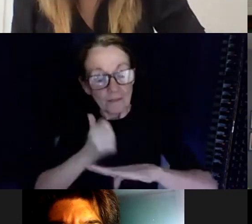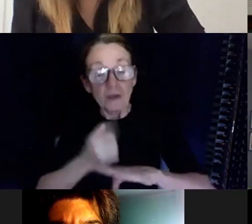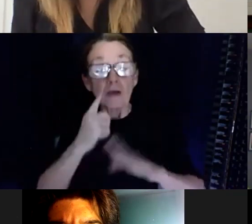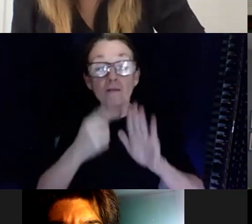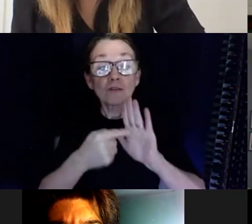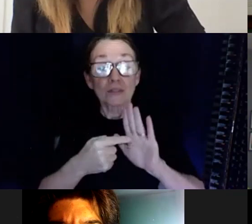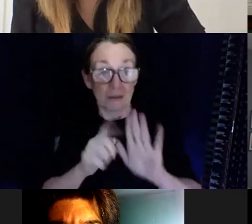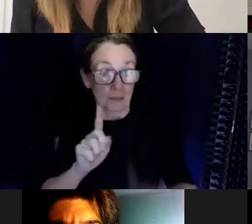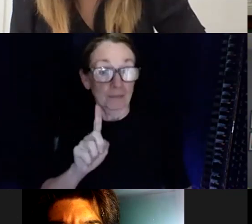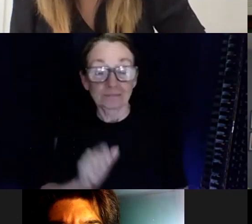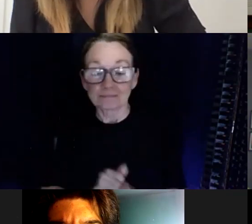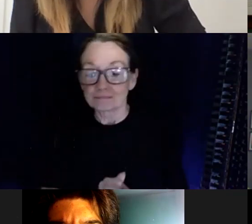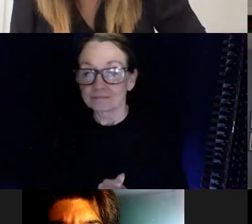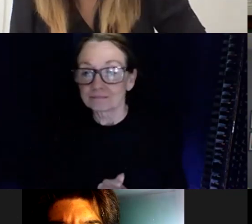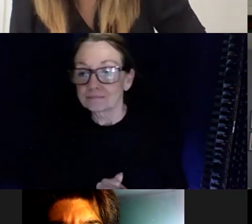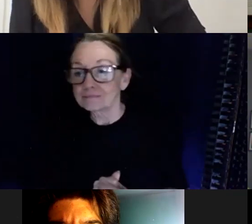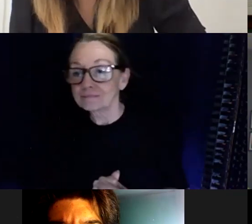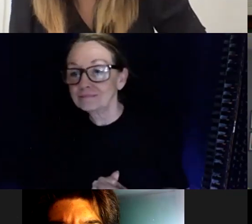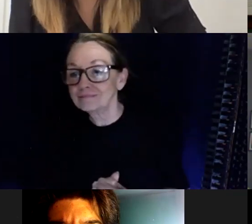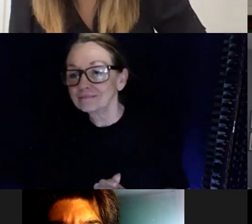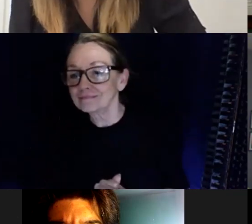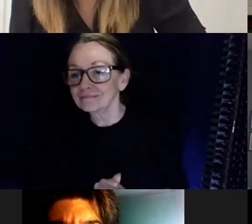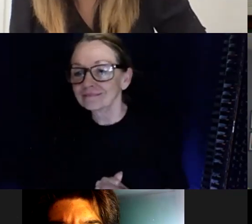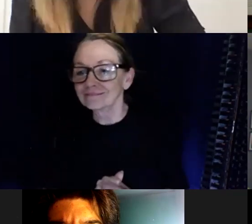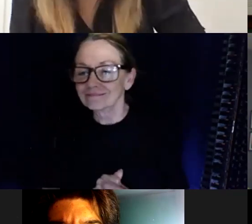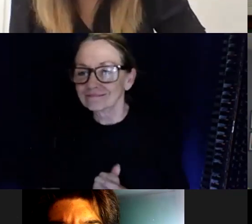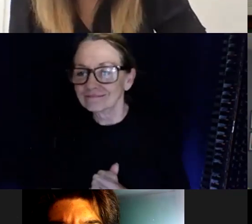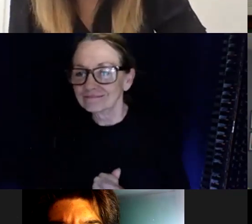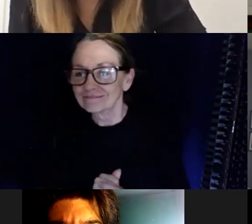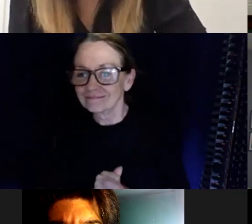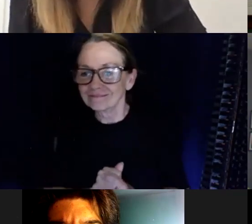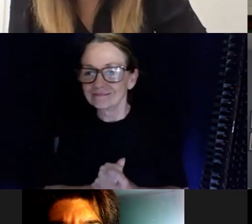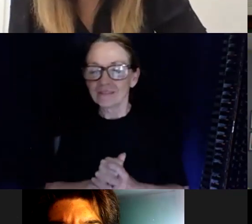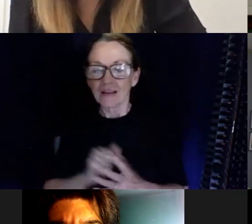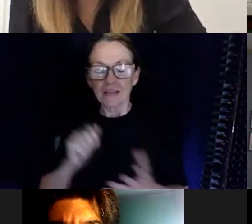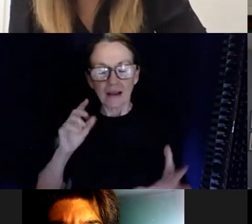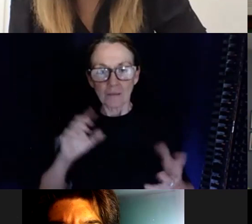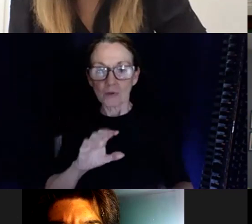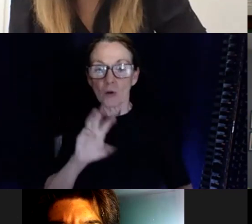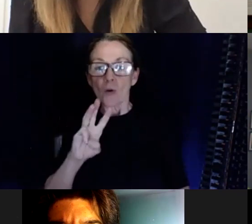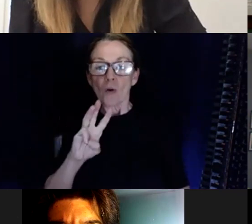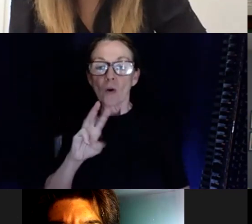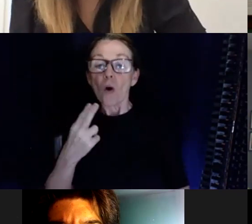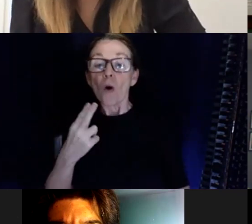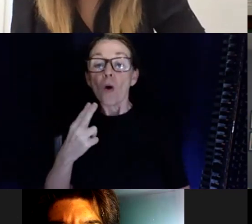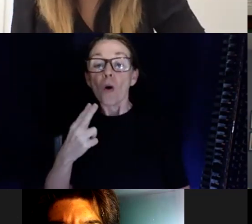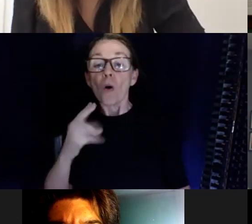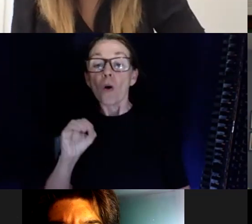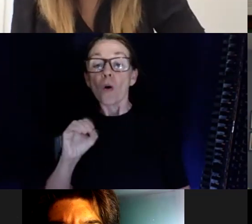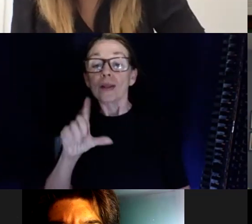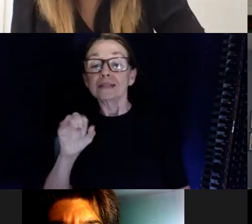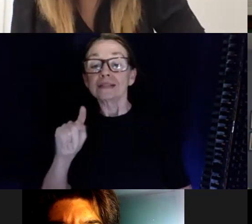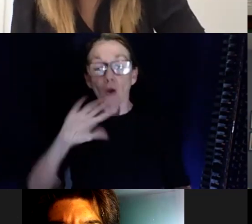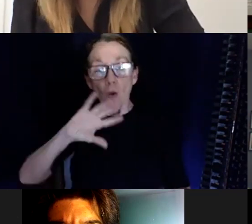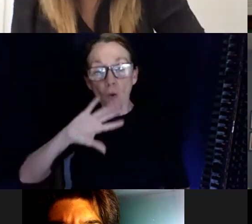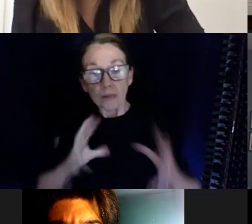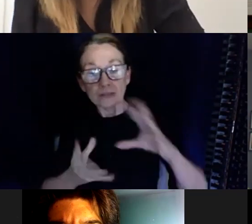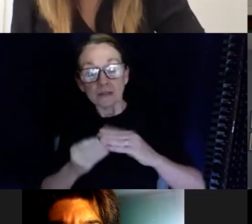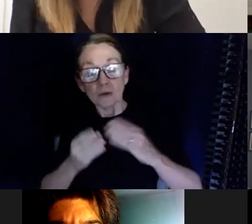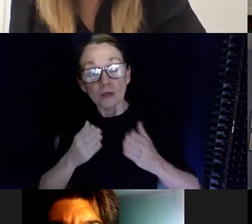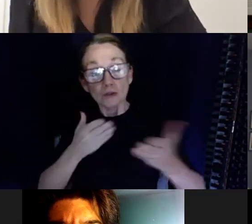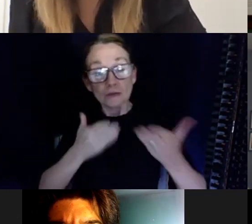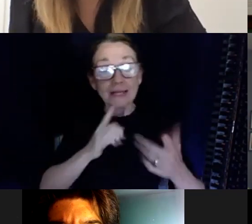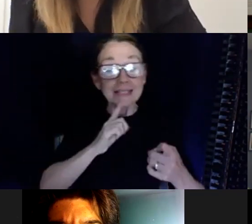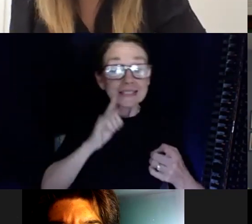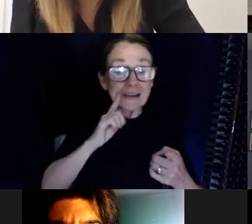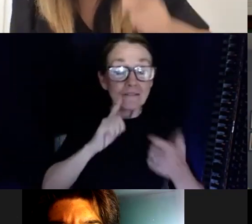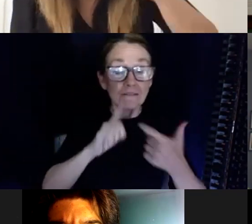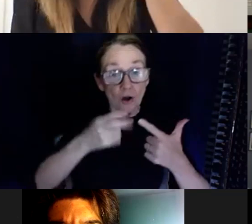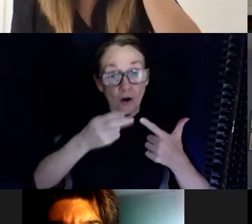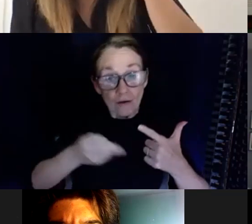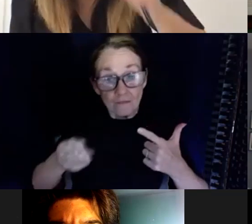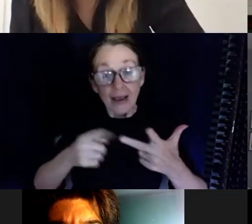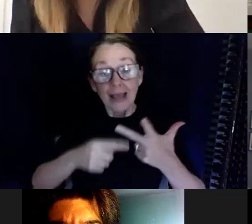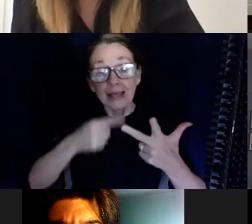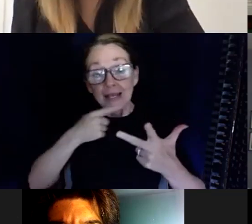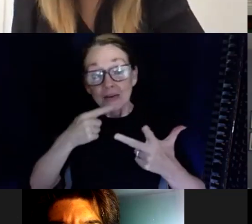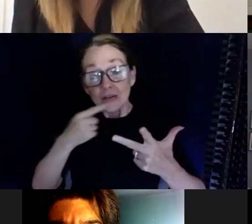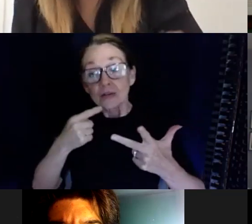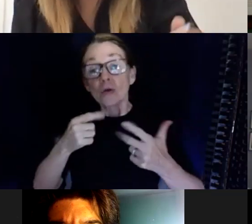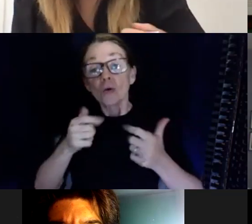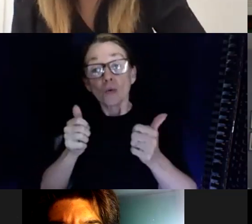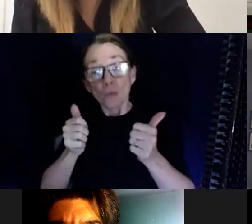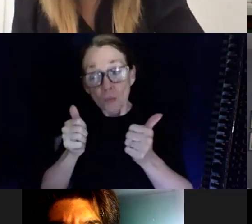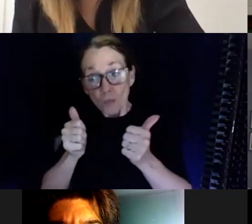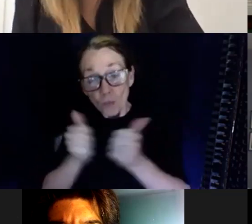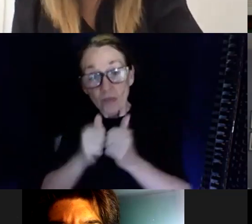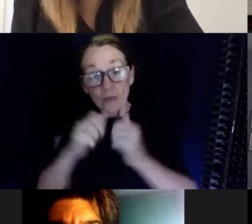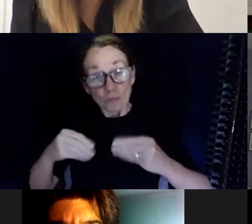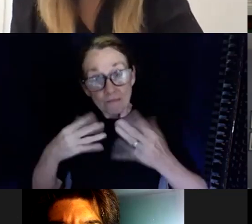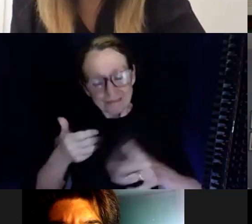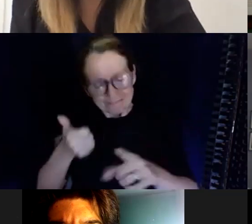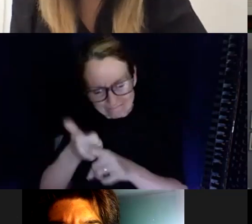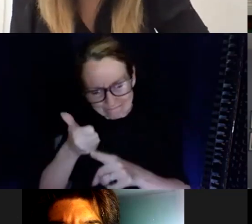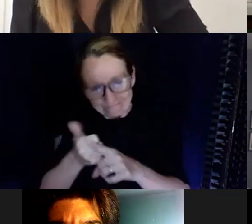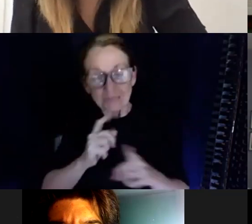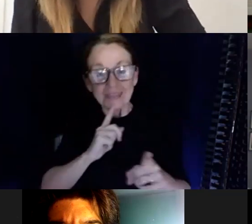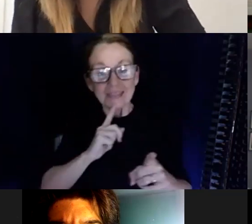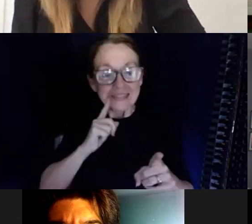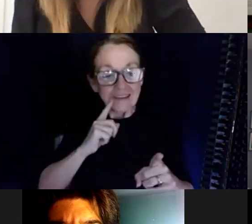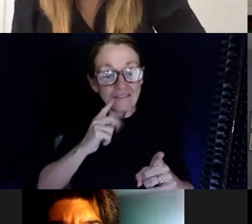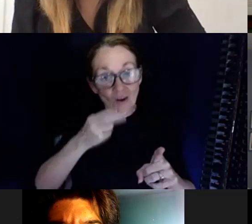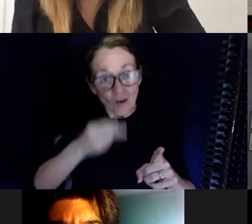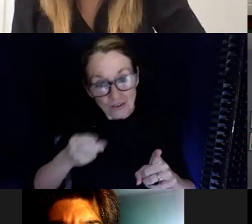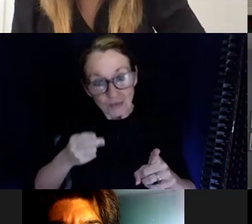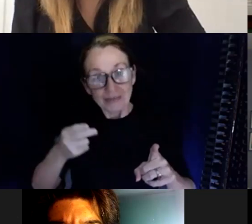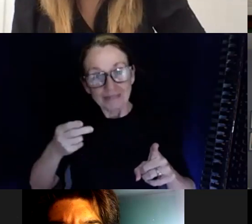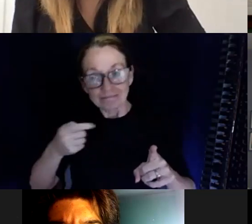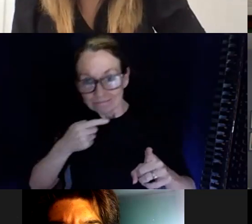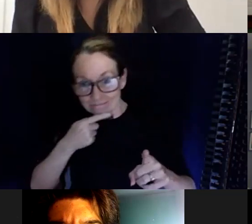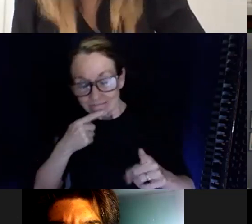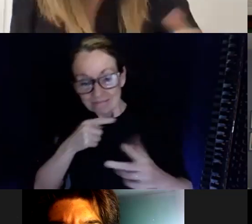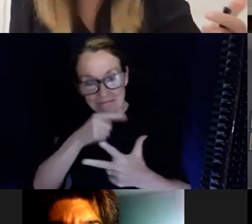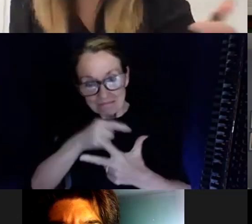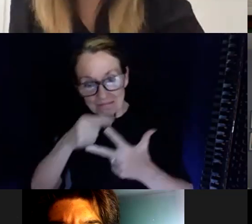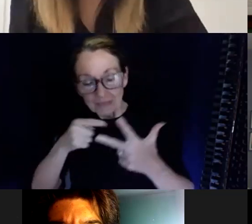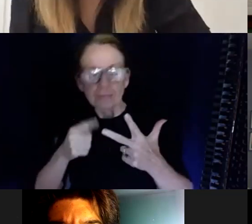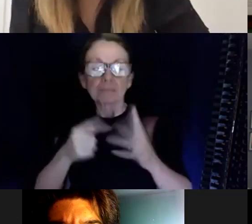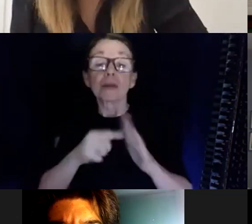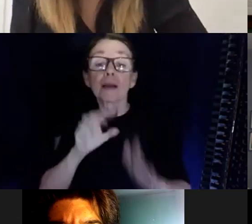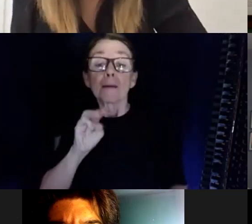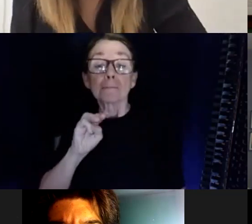SO, WE HAVE THE OPPORTUNITY TO LEARN ABOUT SOME REALLY INNOVATIVE MODELS THAT EXIST OUT THERE.